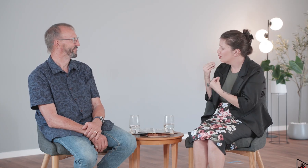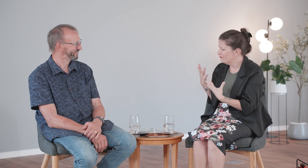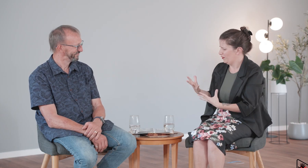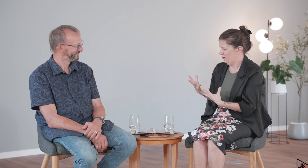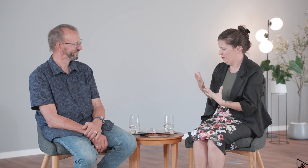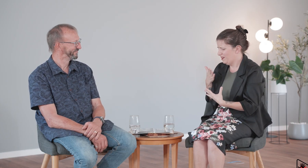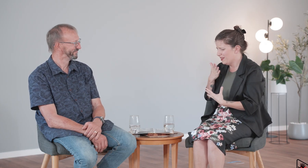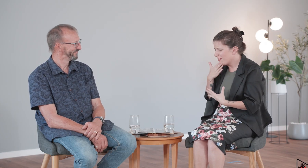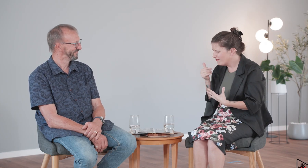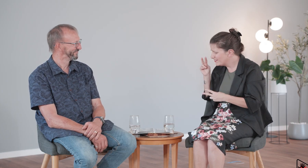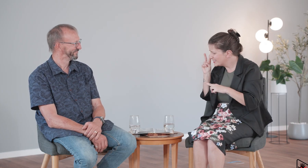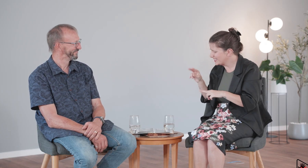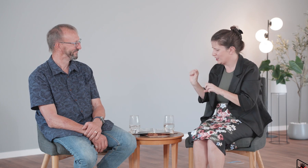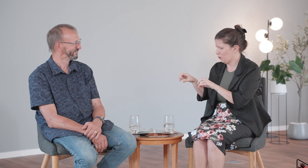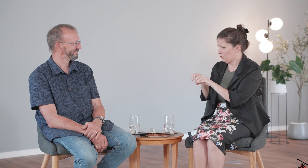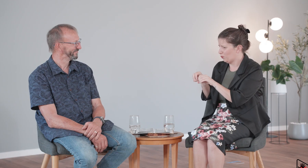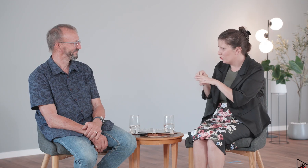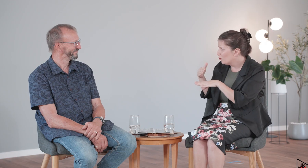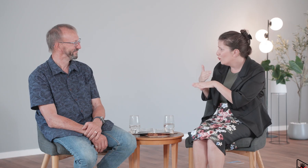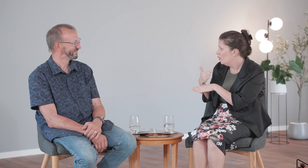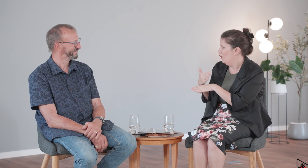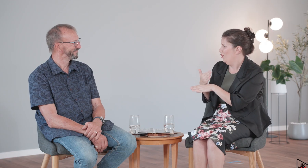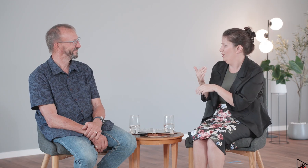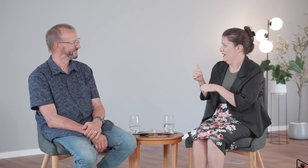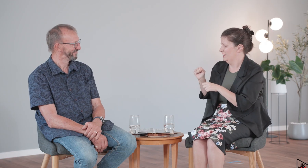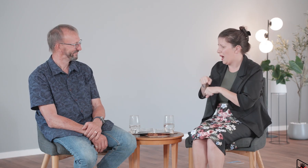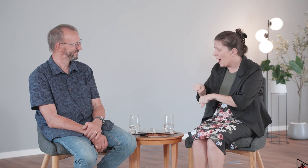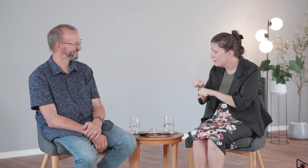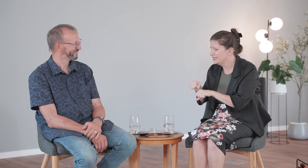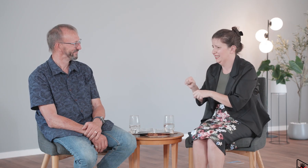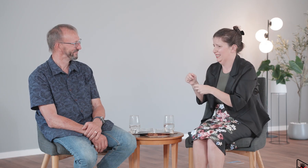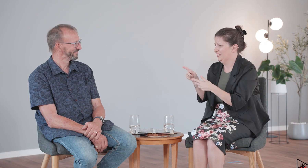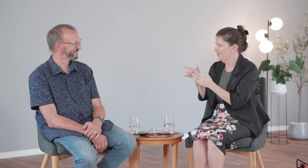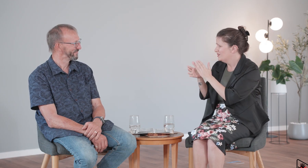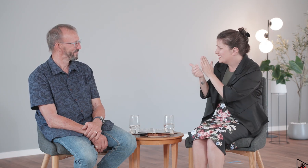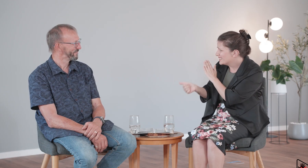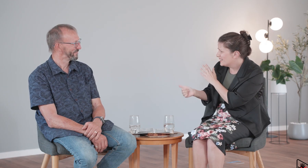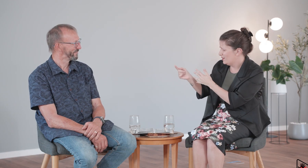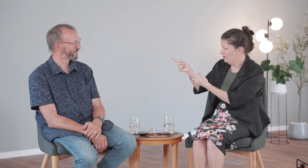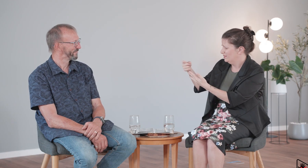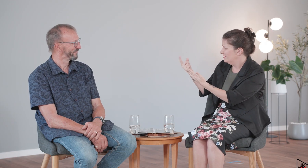to us. It's been beautiful. It's been lovely to see examples of your woodwork and carpentry,